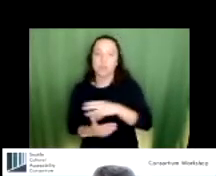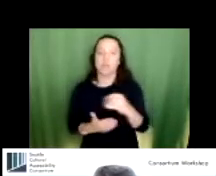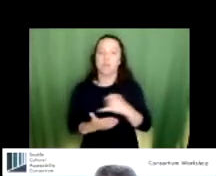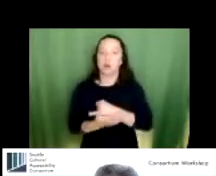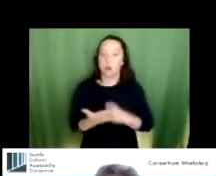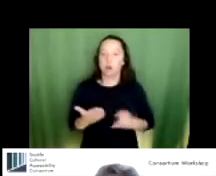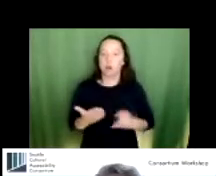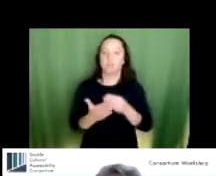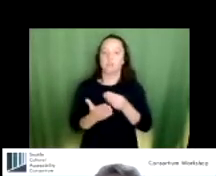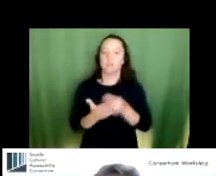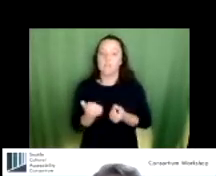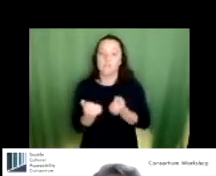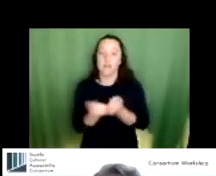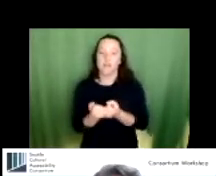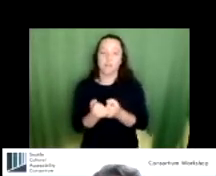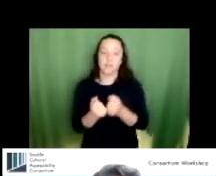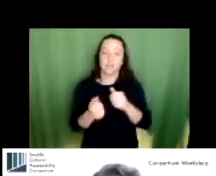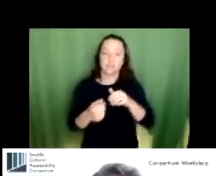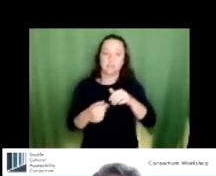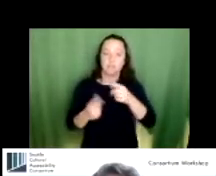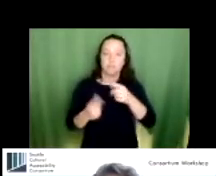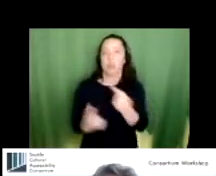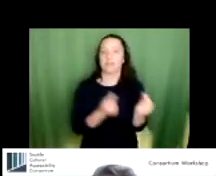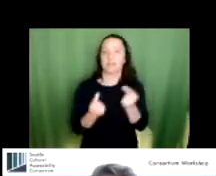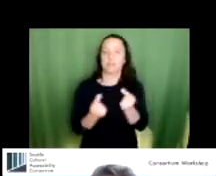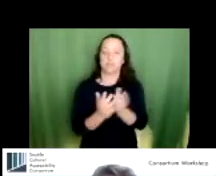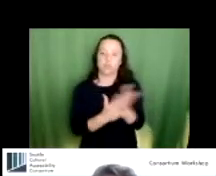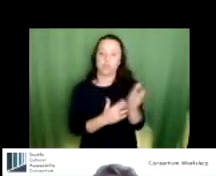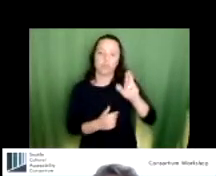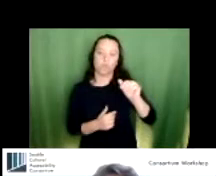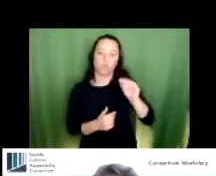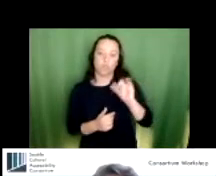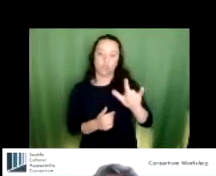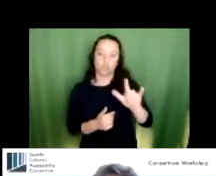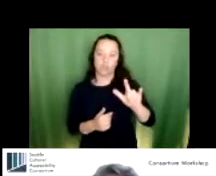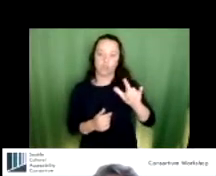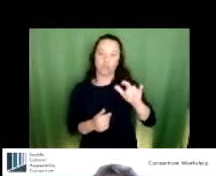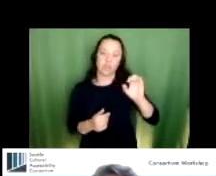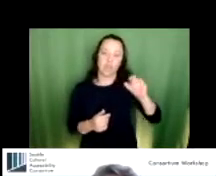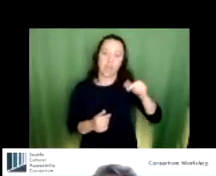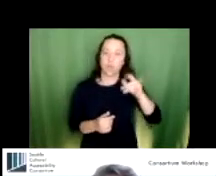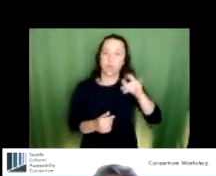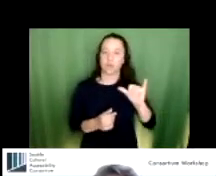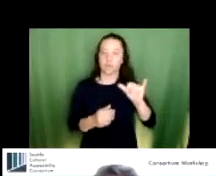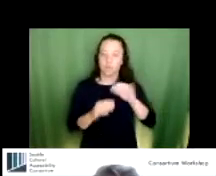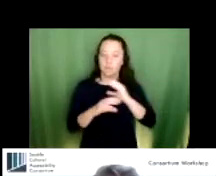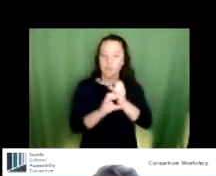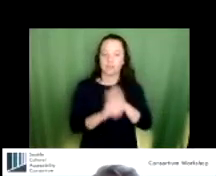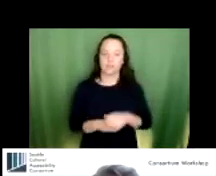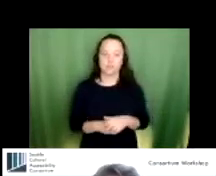through a racial equity lens, she helped the agency earn the Seattle Management Association’s